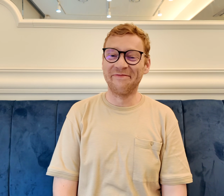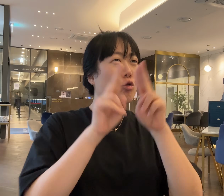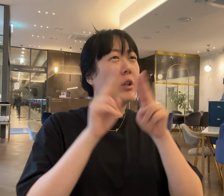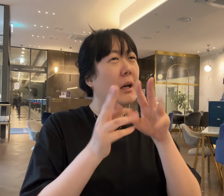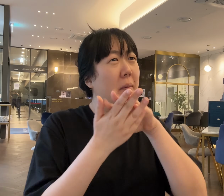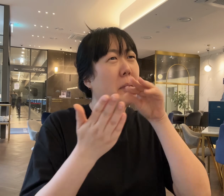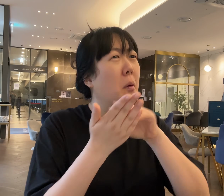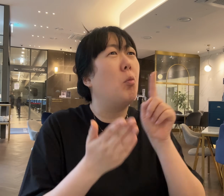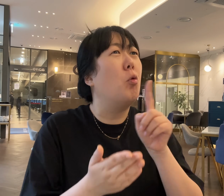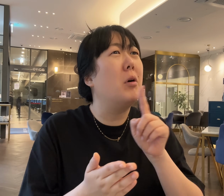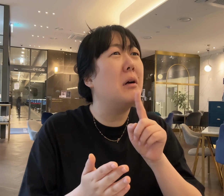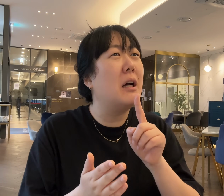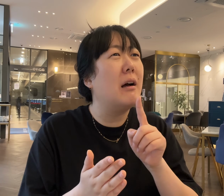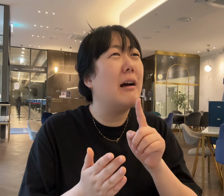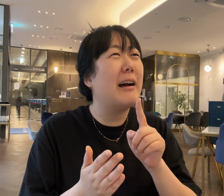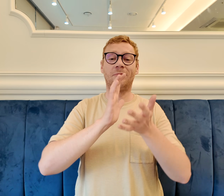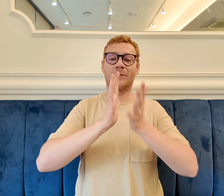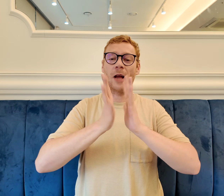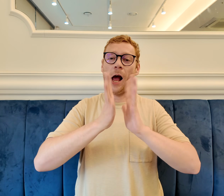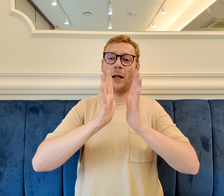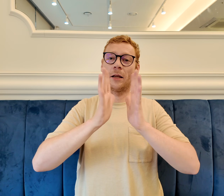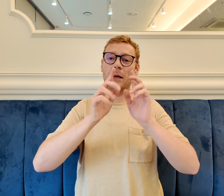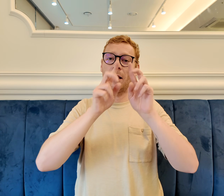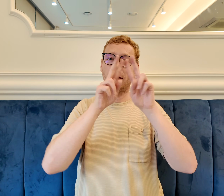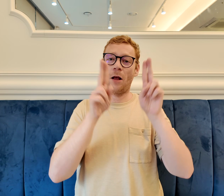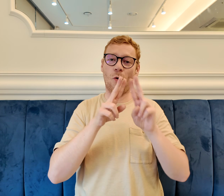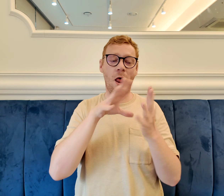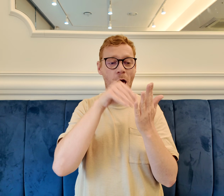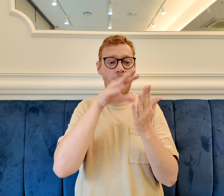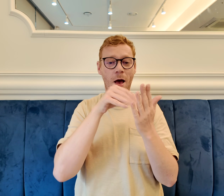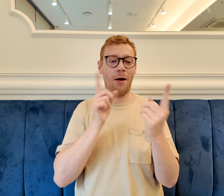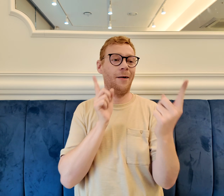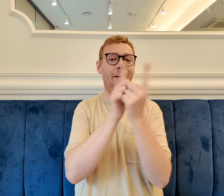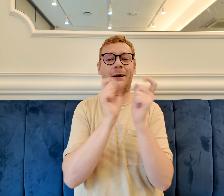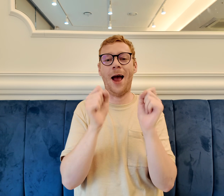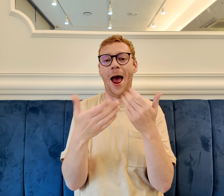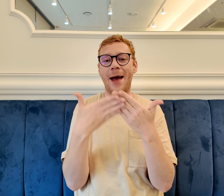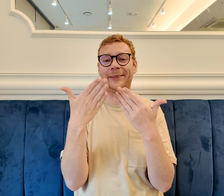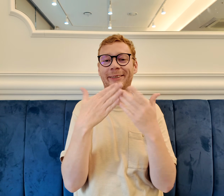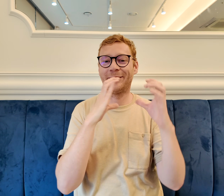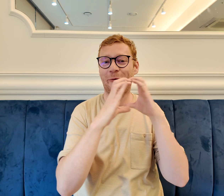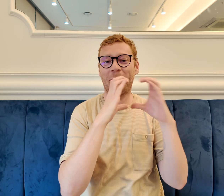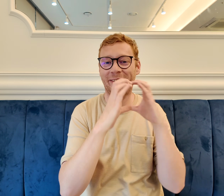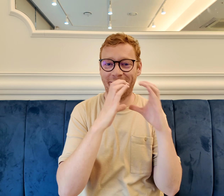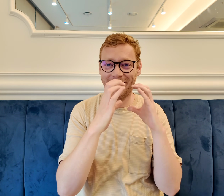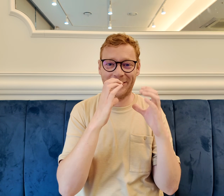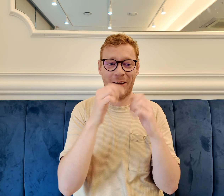What do you mean by that? It was much easier to communicate with deaf people who knew international sign.